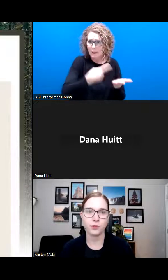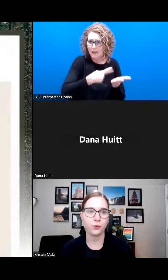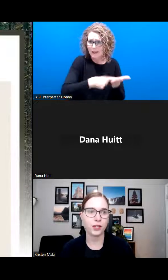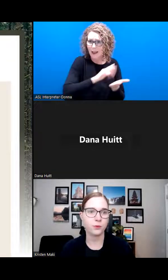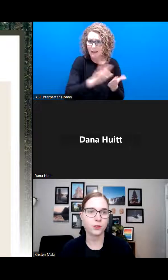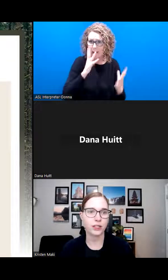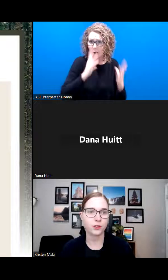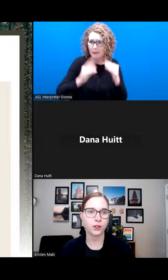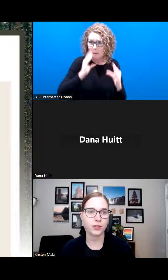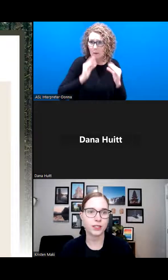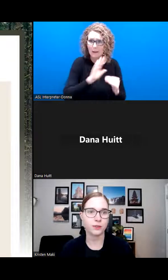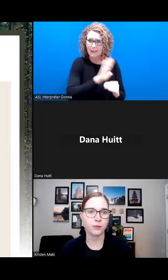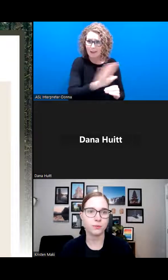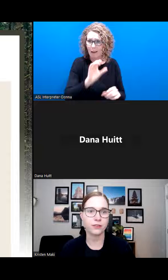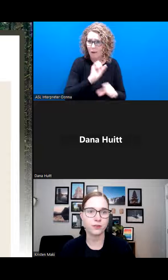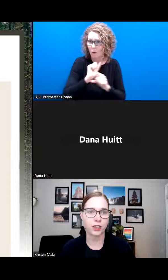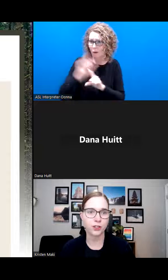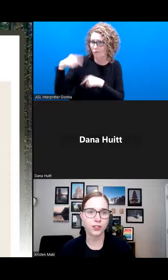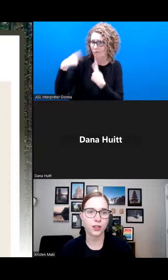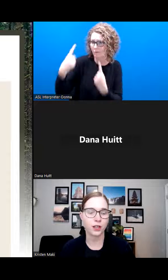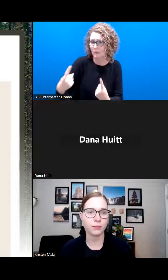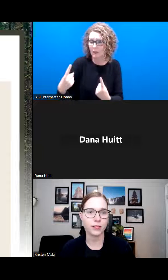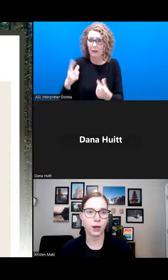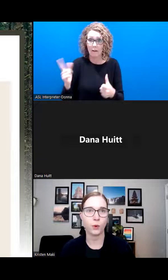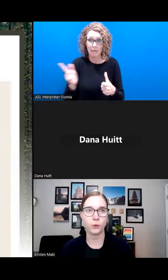the community relations and outreach Program Manager for WA Cares Fund. We are looking forward